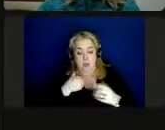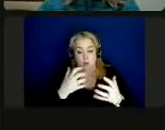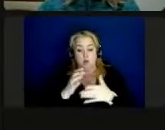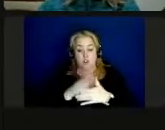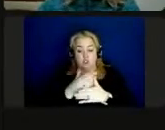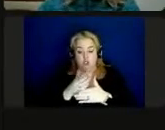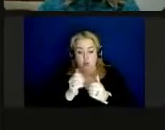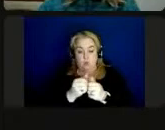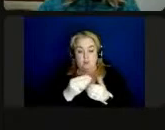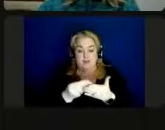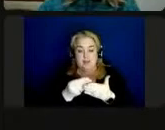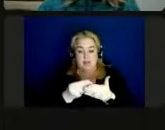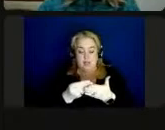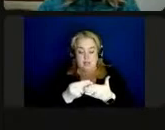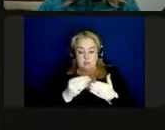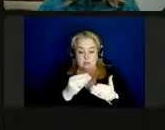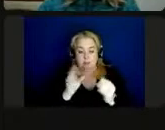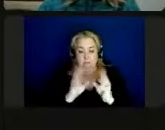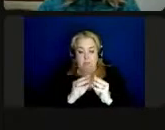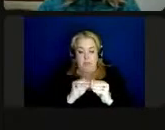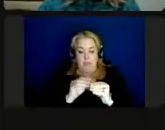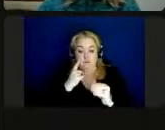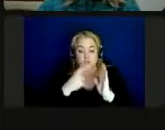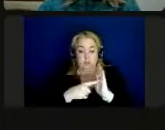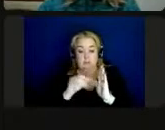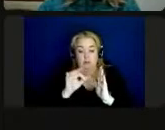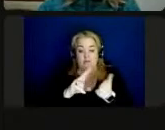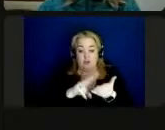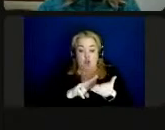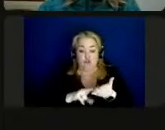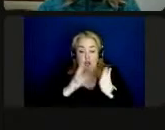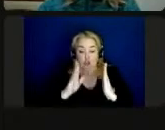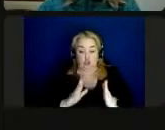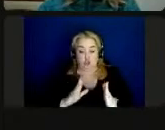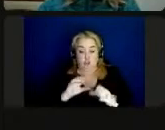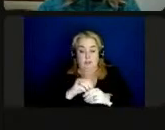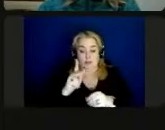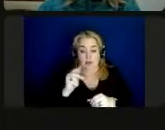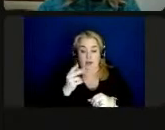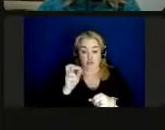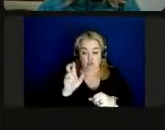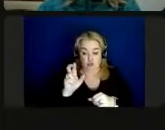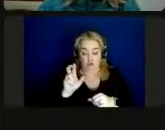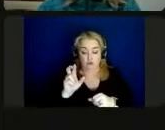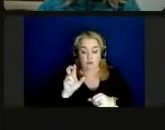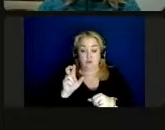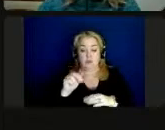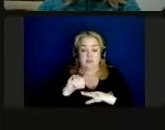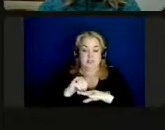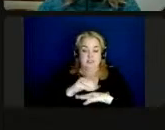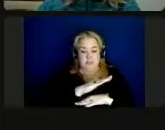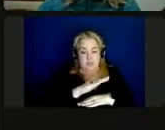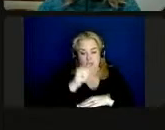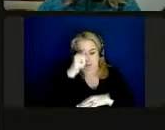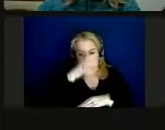PATRICK. YEAH, I WANT TO SHARE A FINANCE